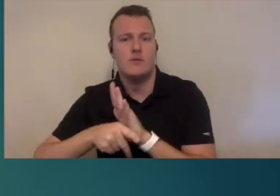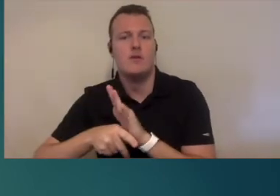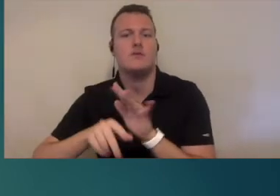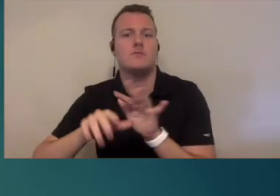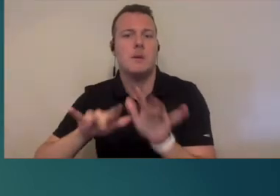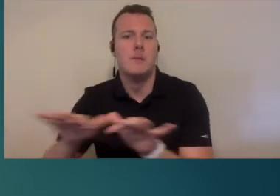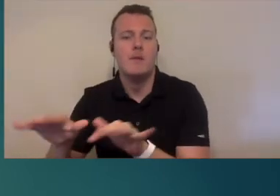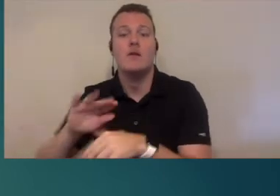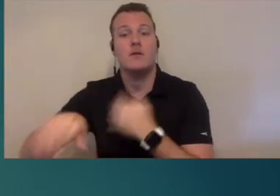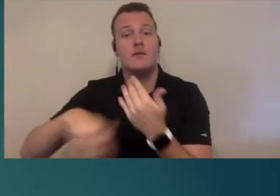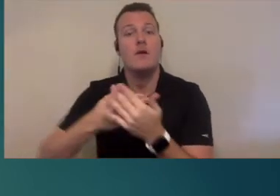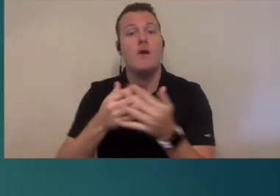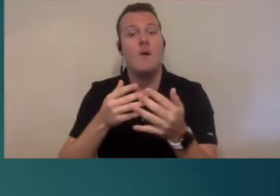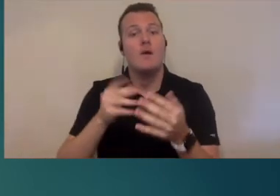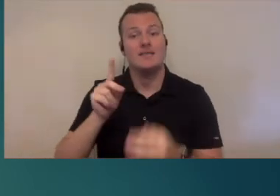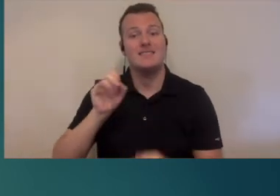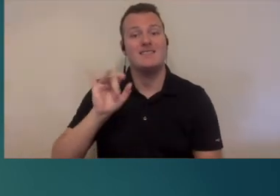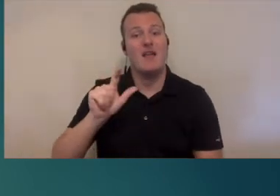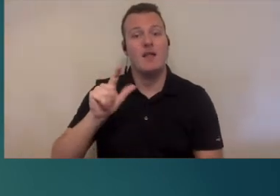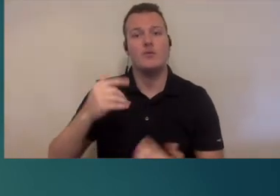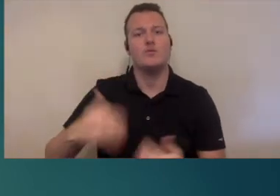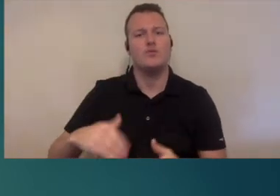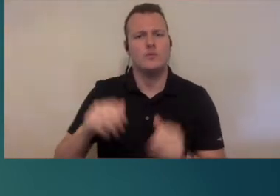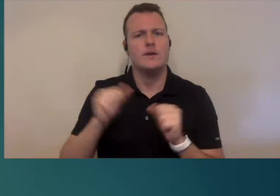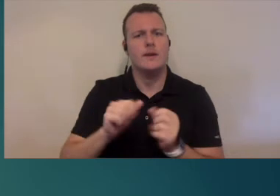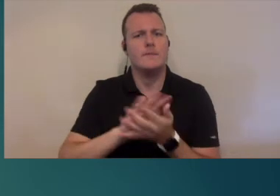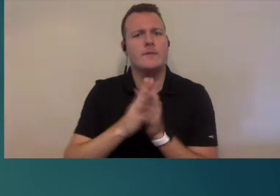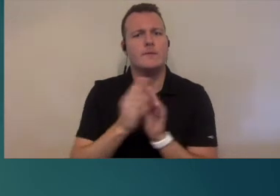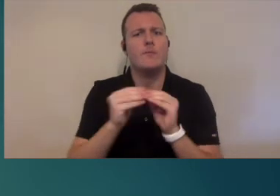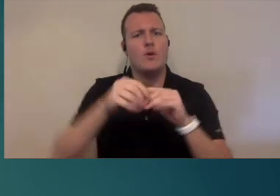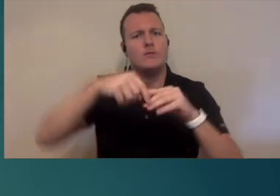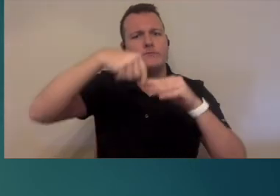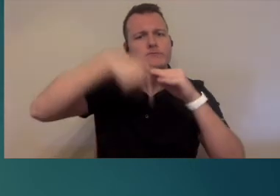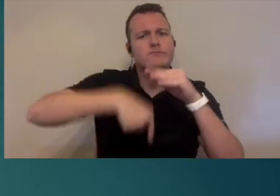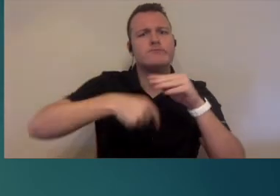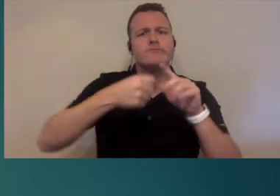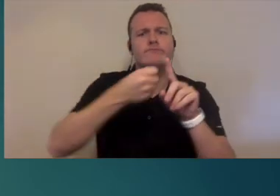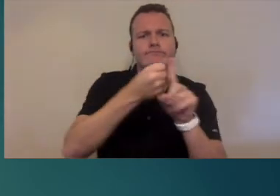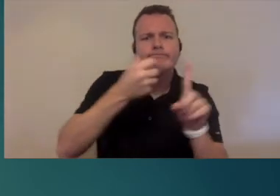all of those details you can get into very fine-tuned information, and